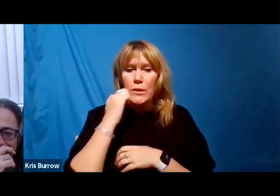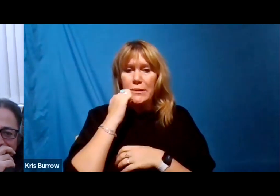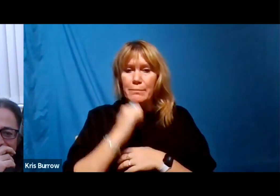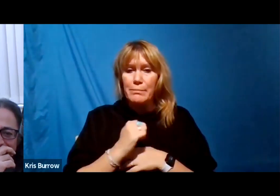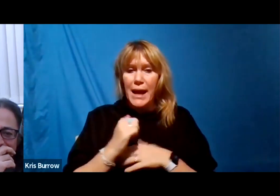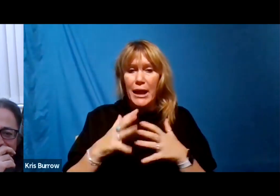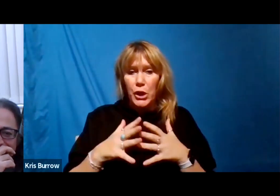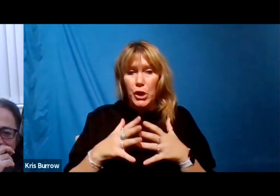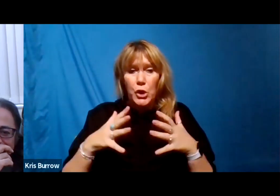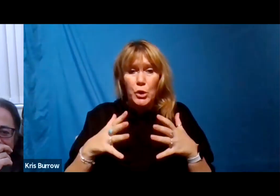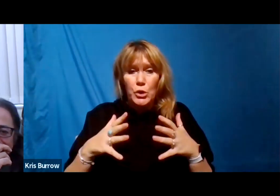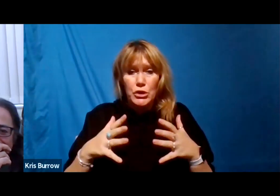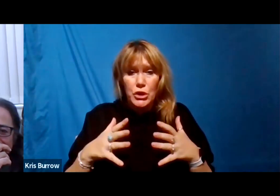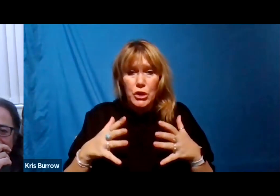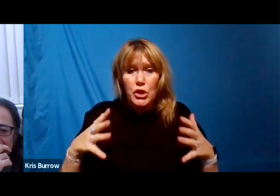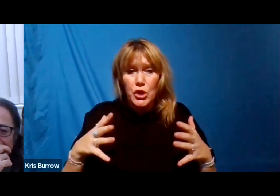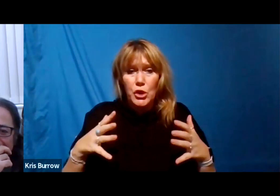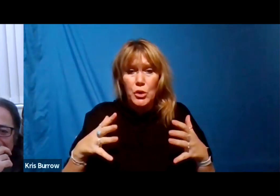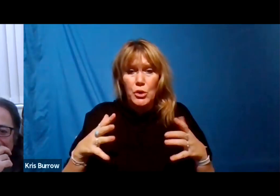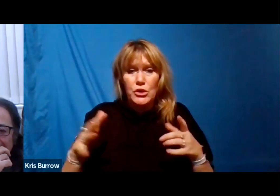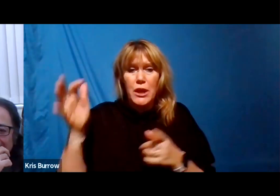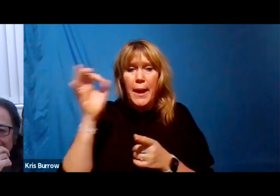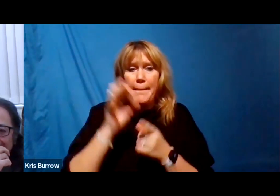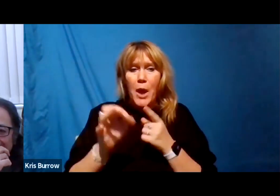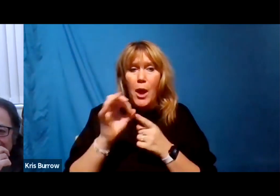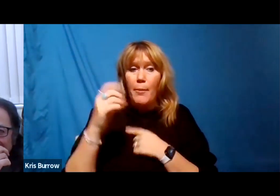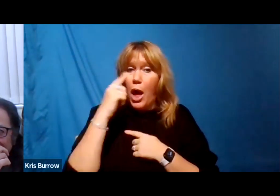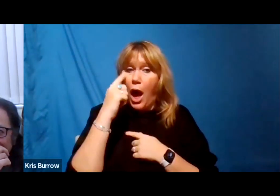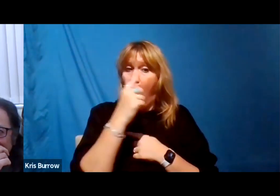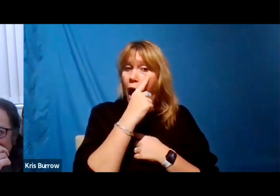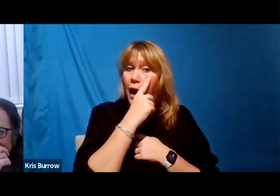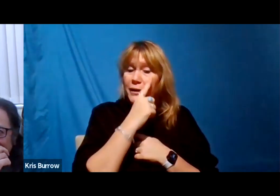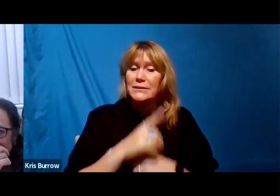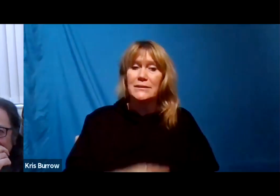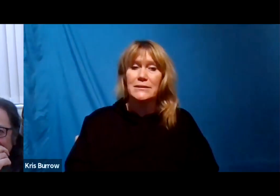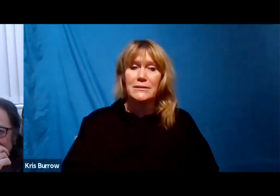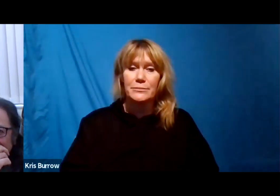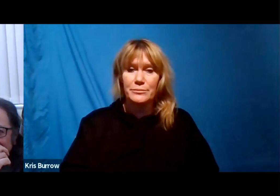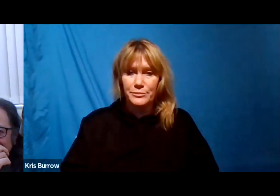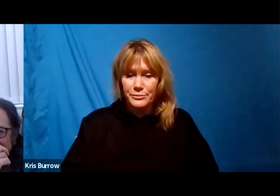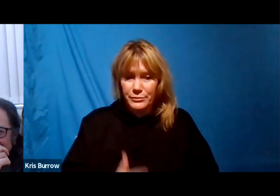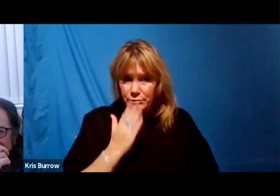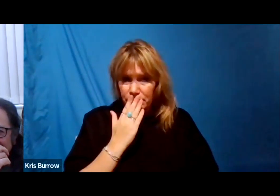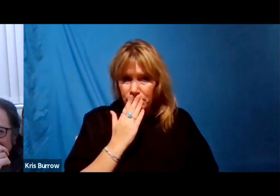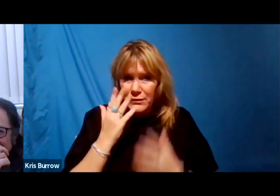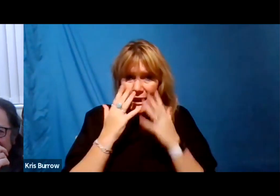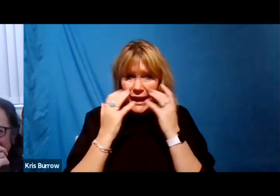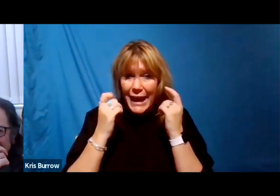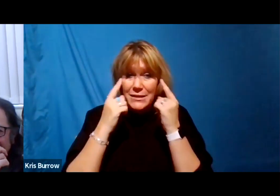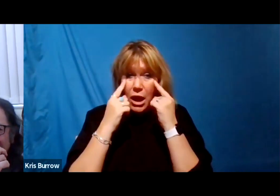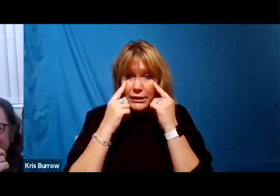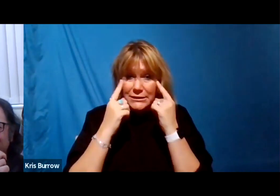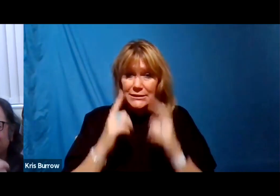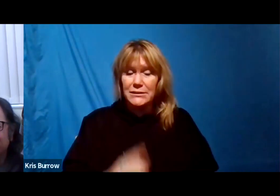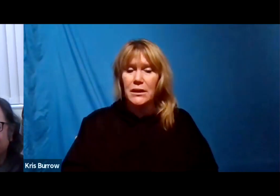it together is greater than the whole We gotta strike out we gotta strike strong